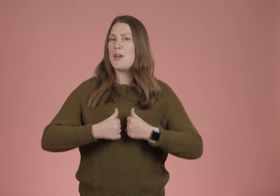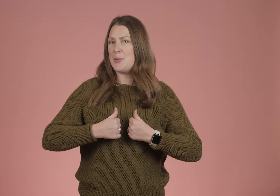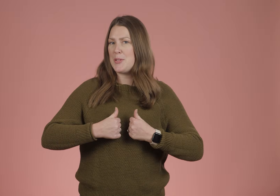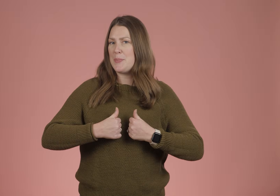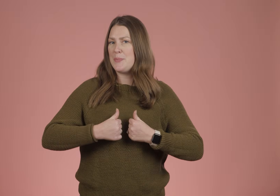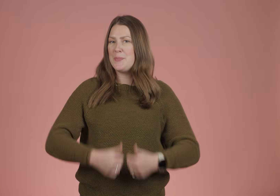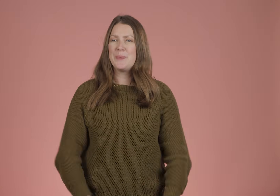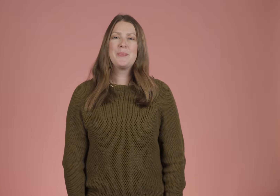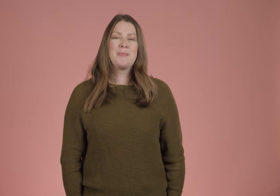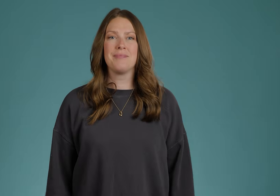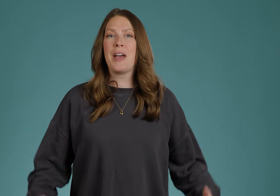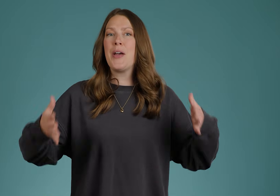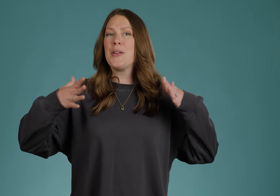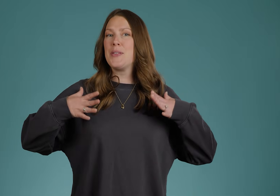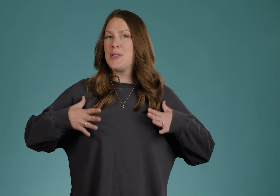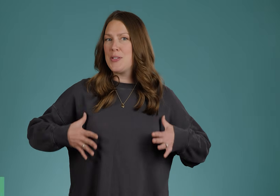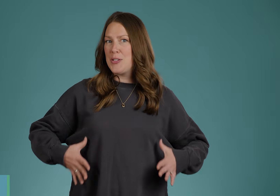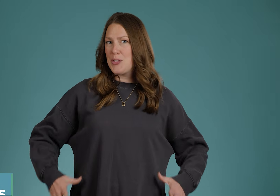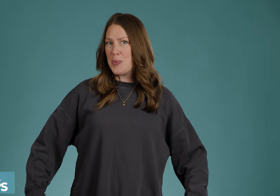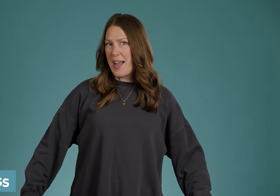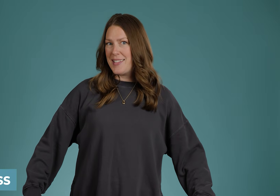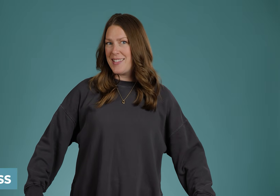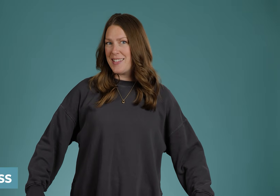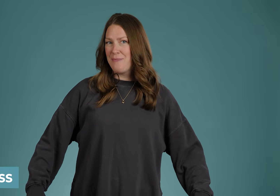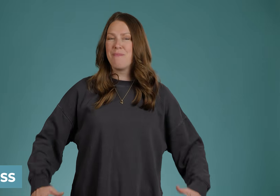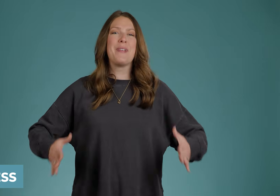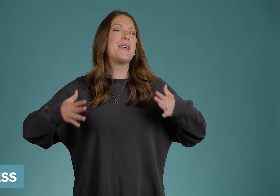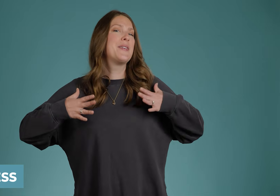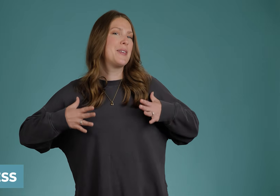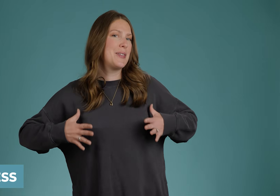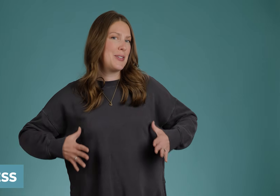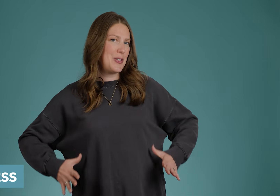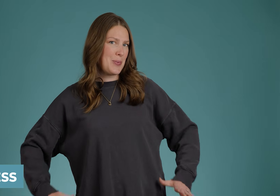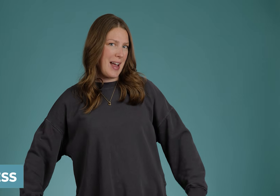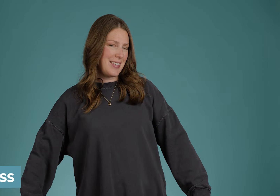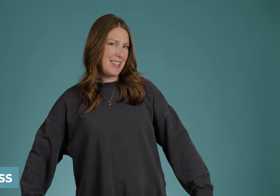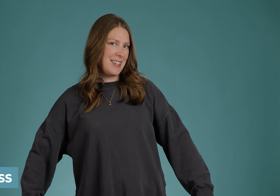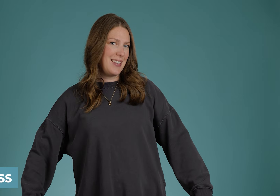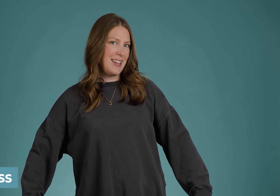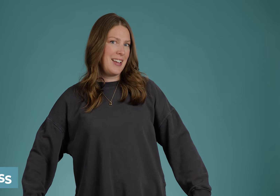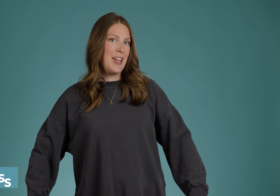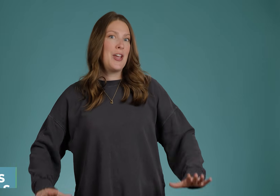Coat. Dress.